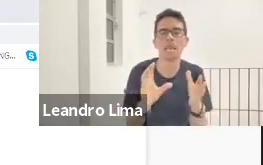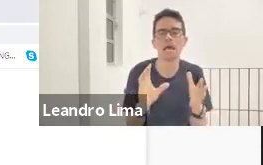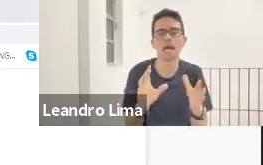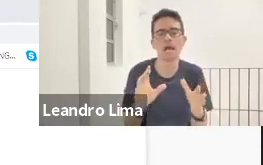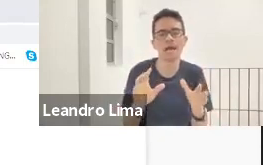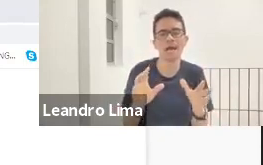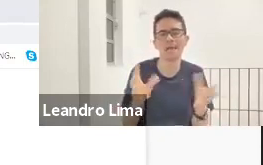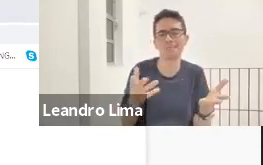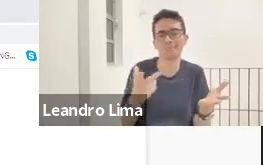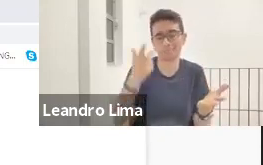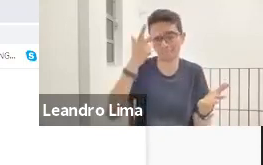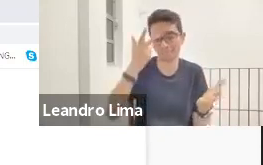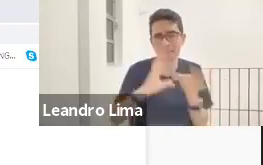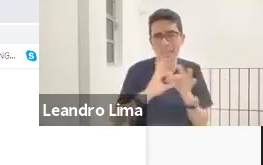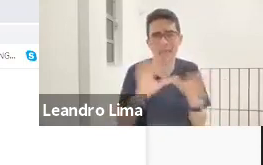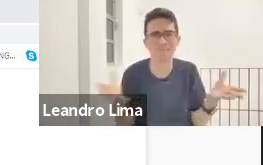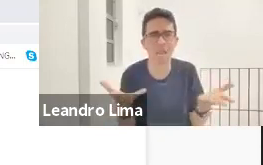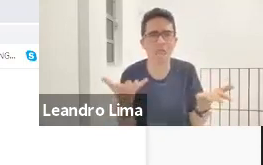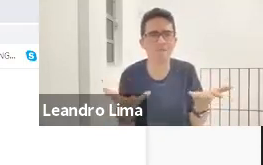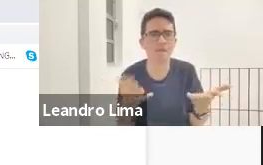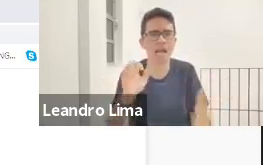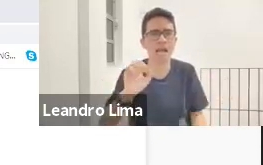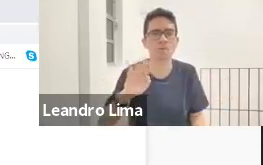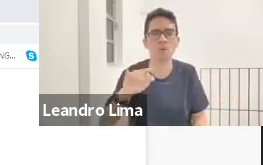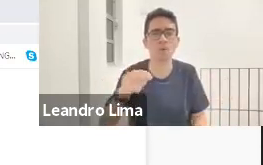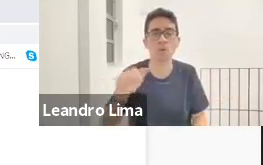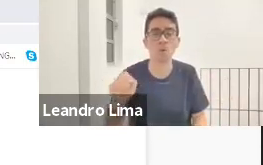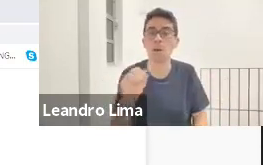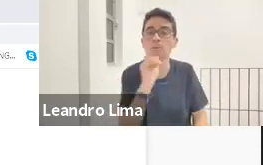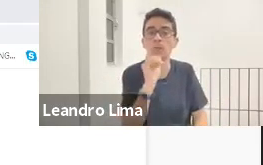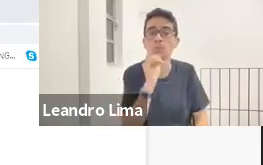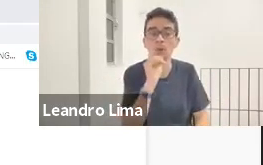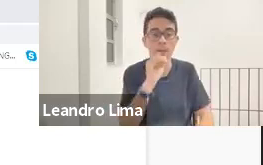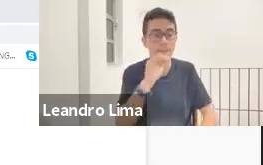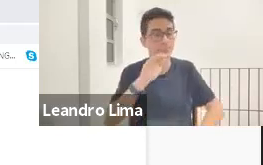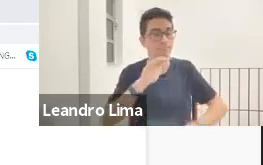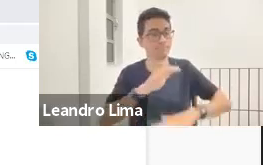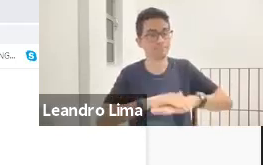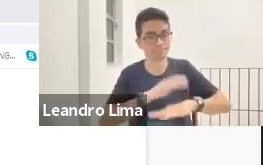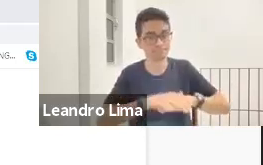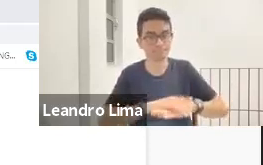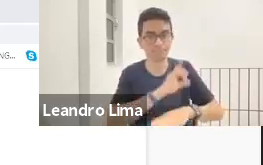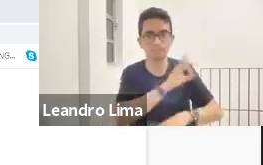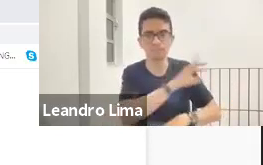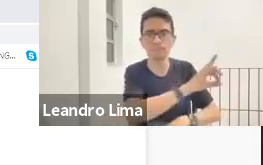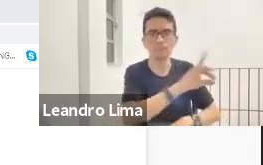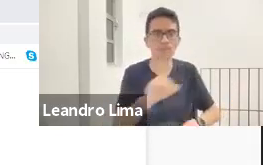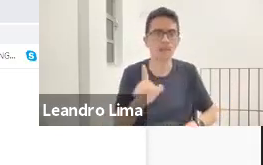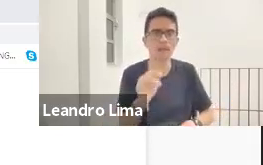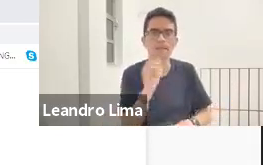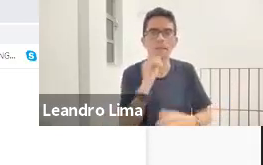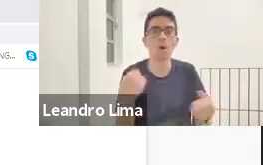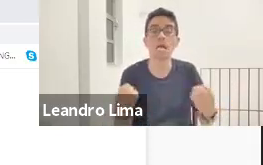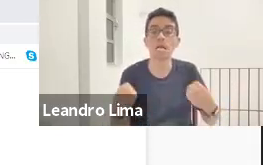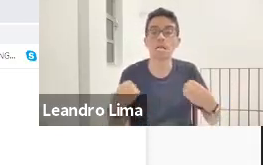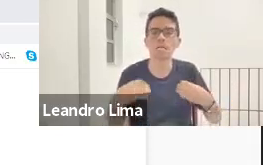us, or everyday it's, It's what you learn without being taught how to do. do it, it's what you will learn release without being taught formal release without being taught